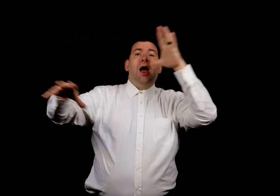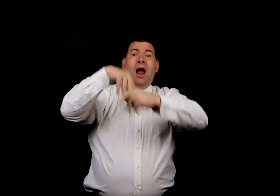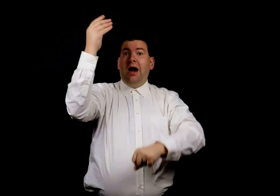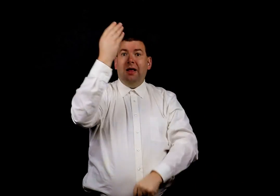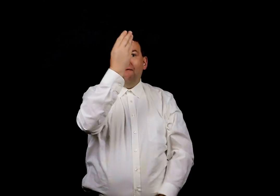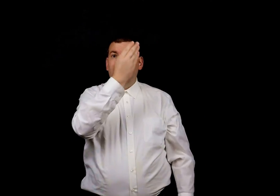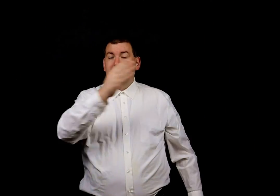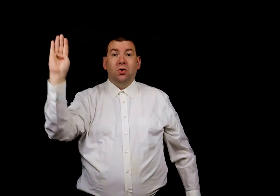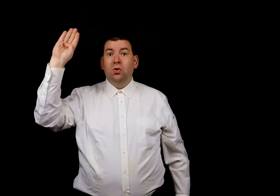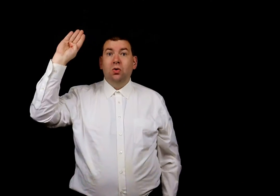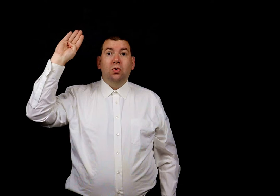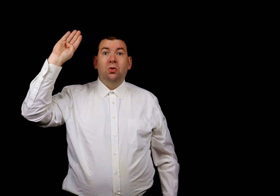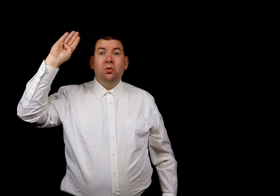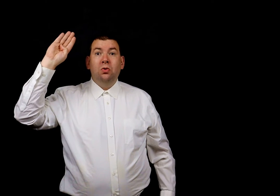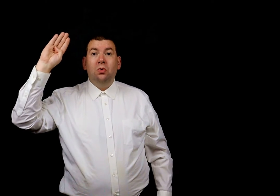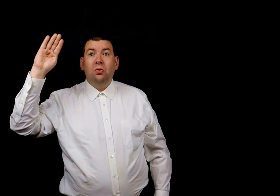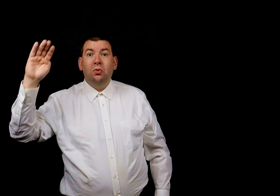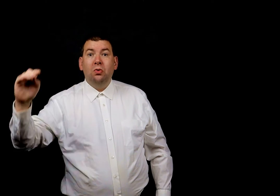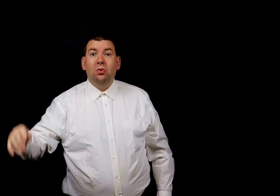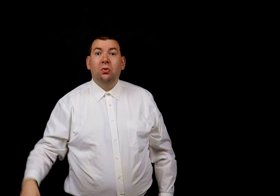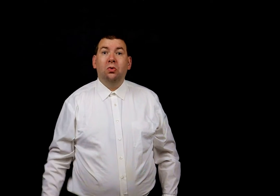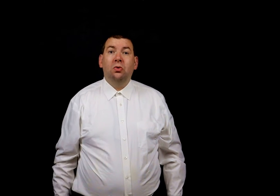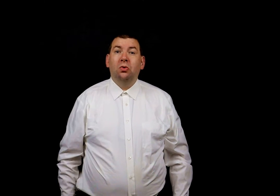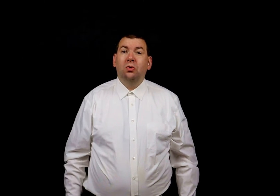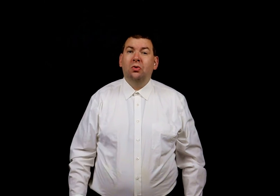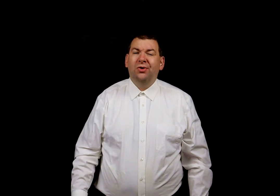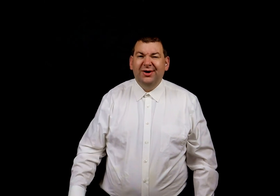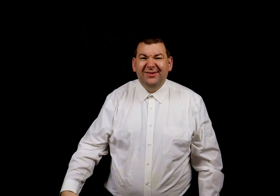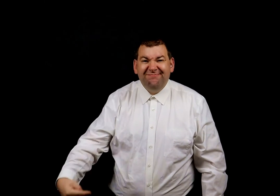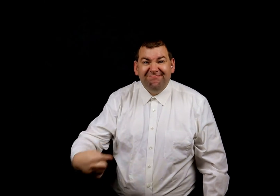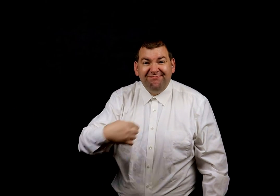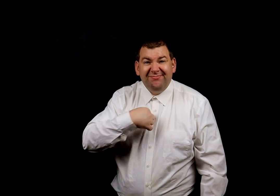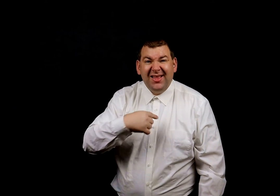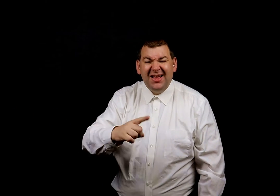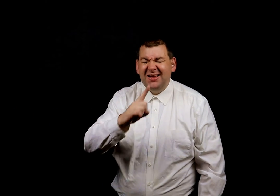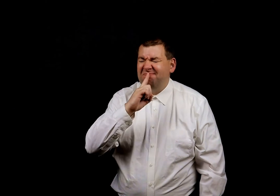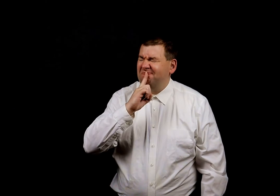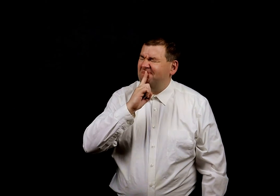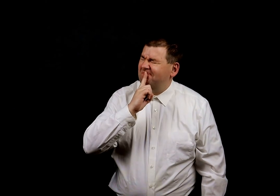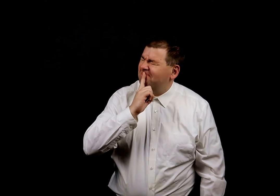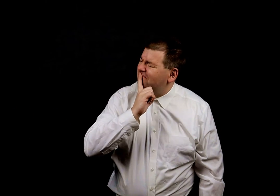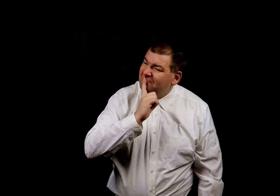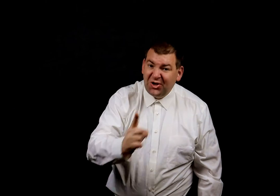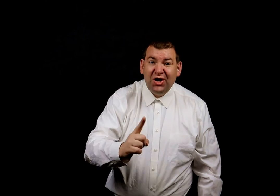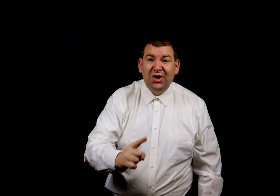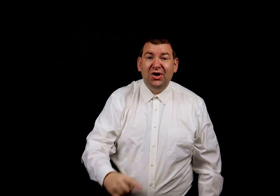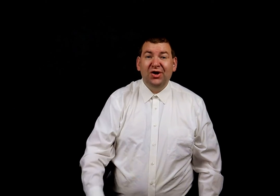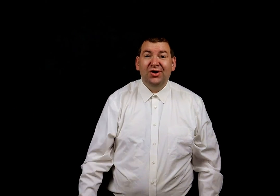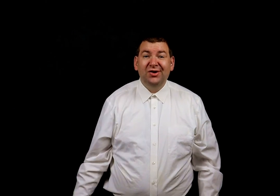out of the blue I am sure,